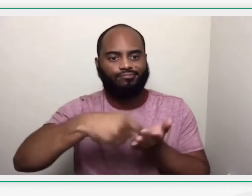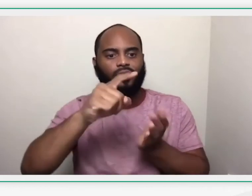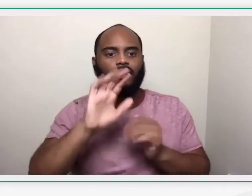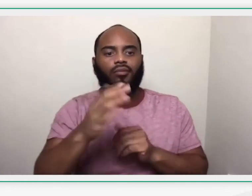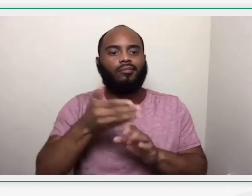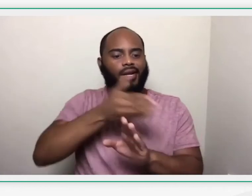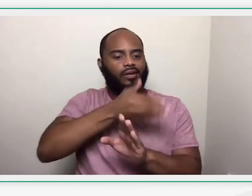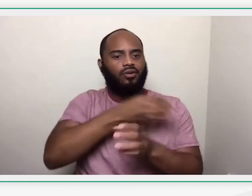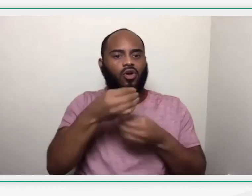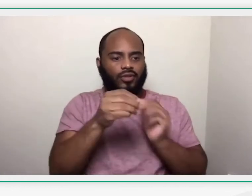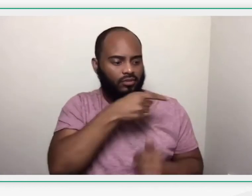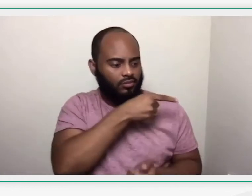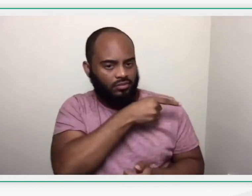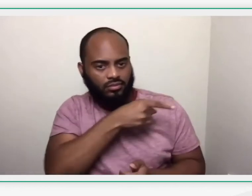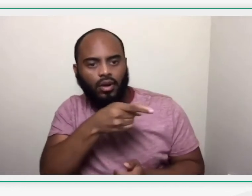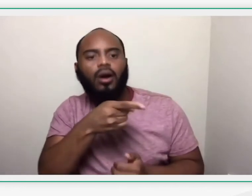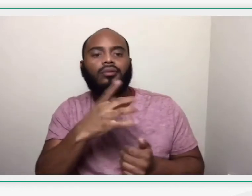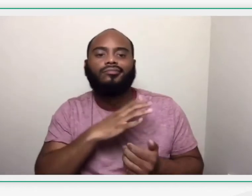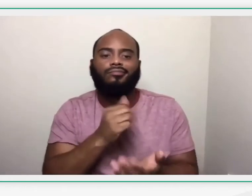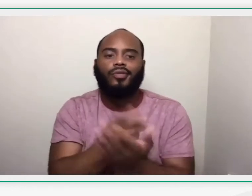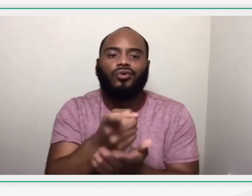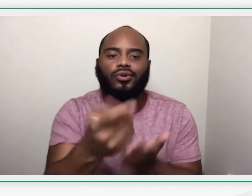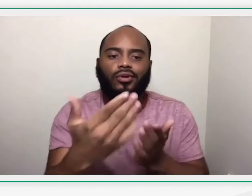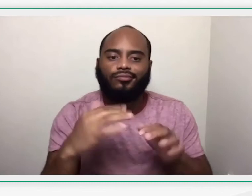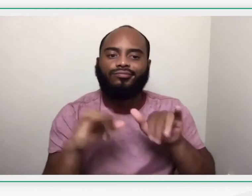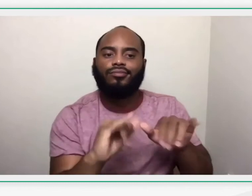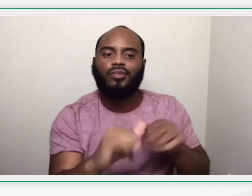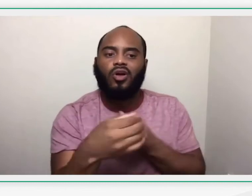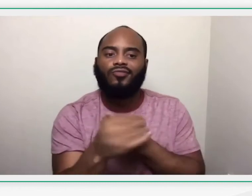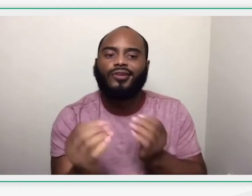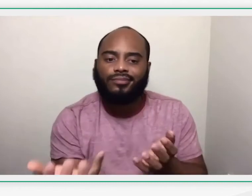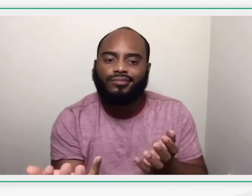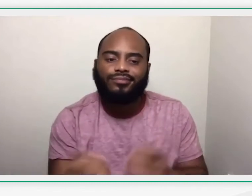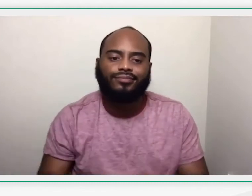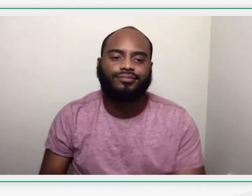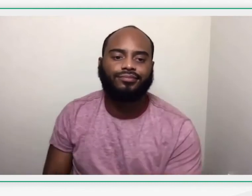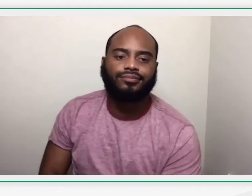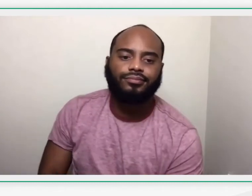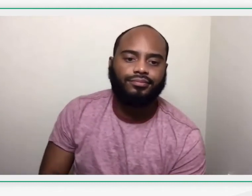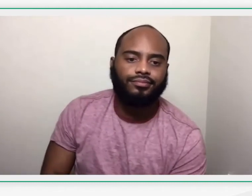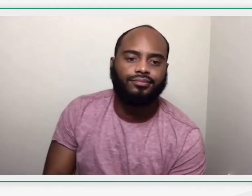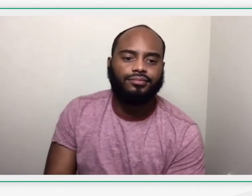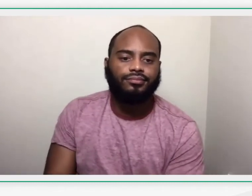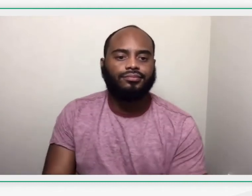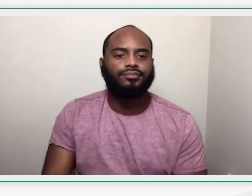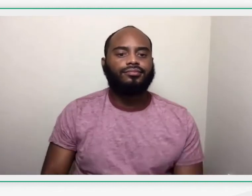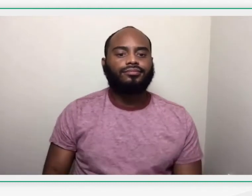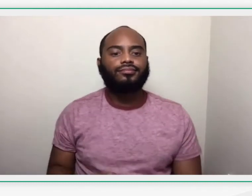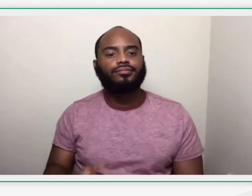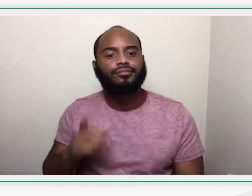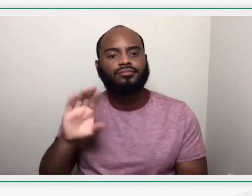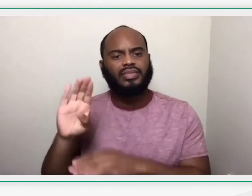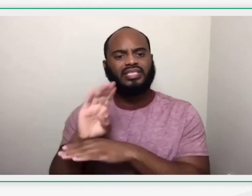Well, so long as they check your credit history, and they see that you had on-time payments, they can feel assured in allowing you to lease the property.